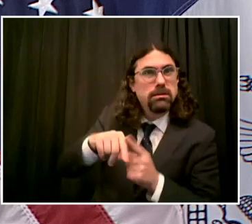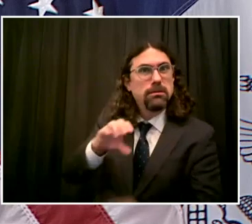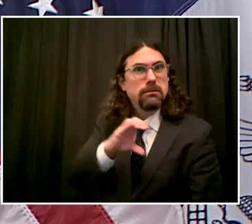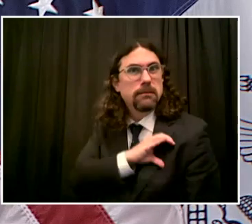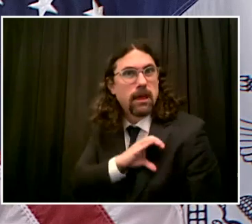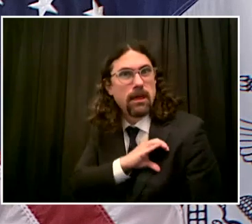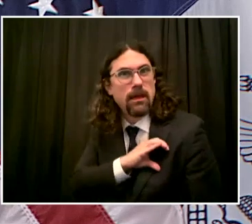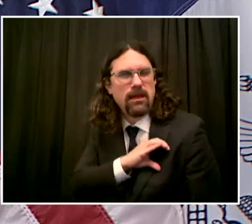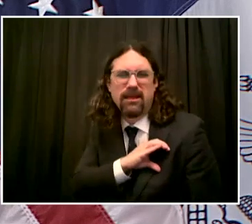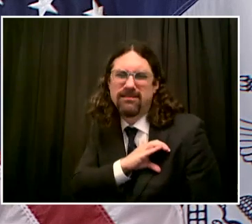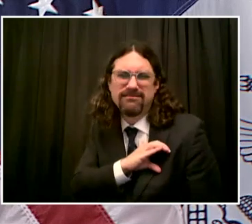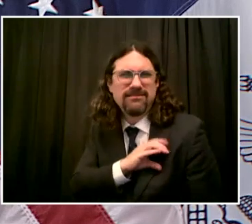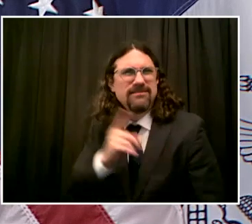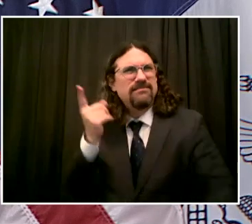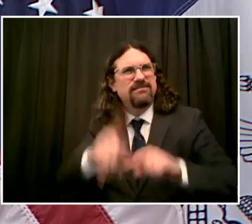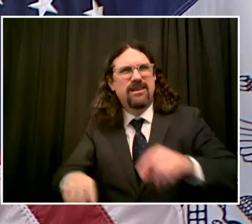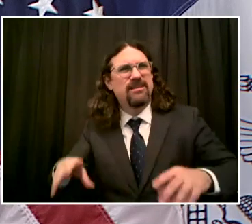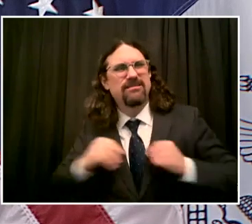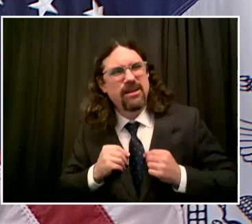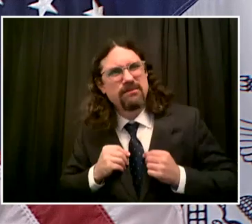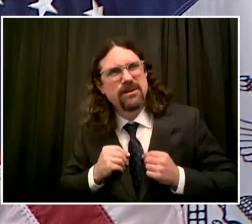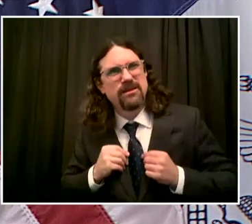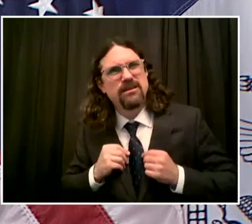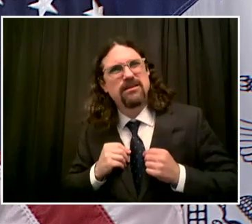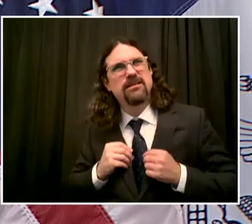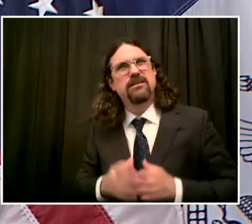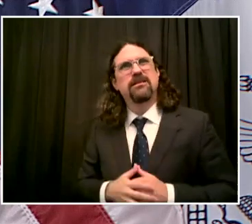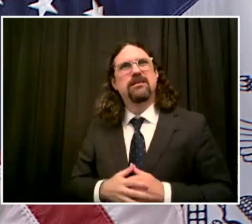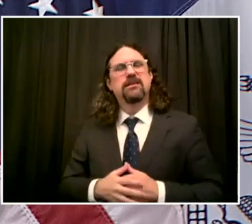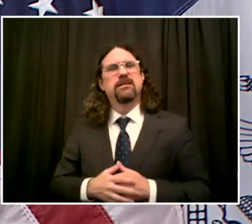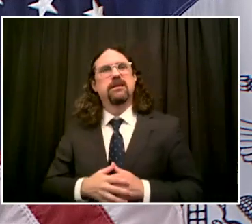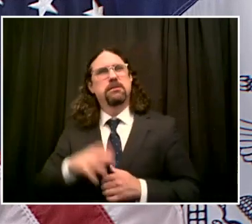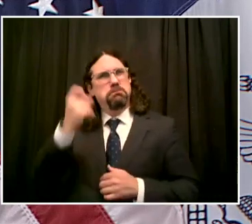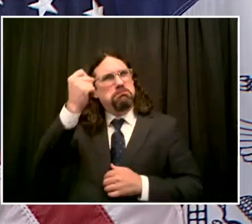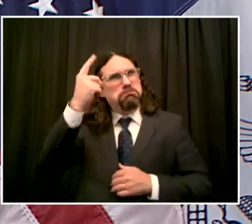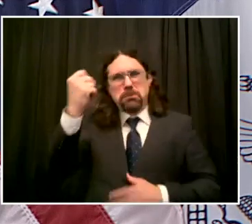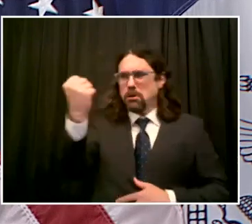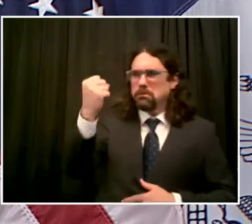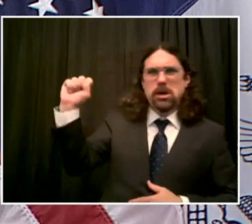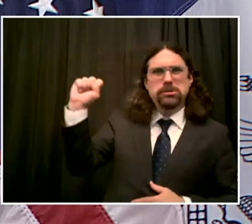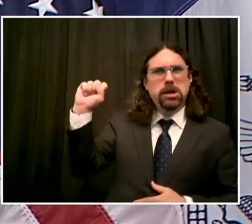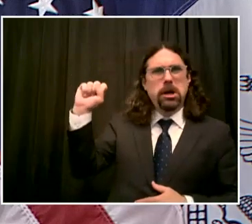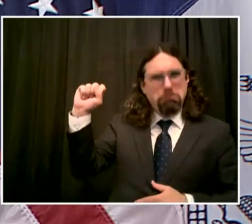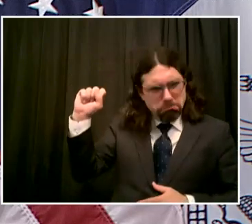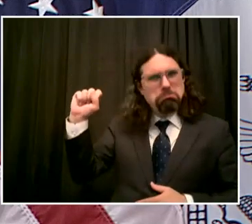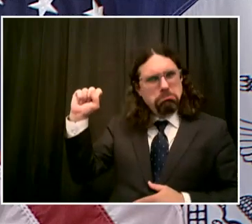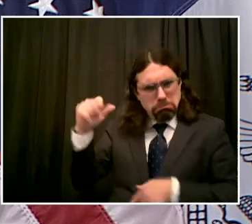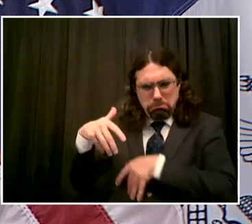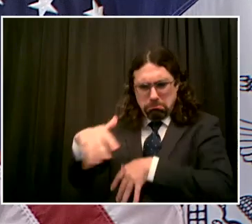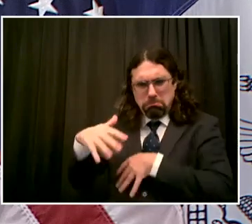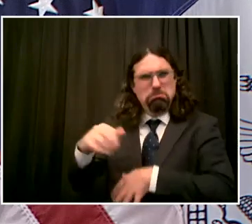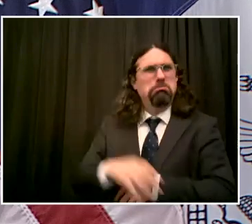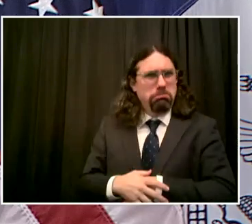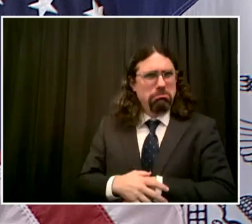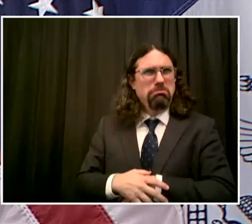MOVE US FORWARD. ANYONE WHO DOES THAT IS A CRIMINAL, NOT A